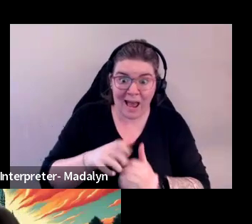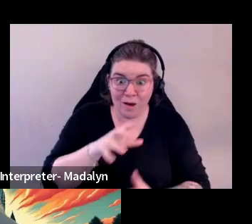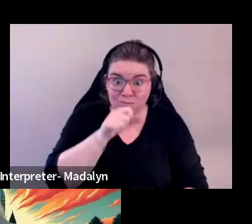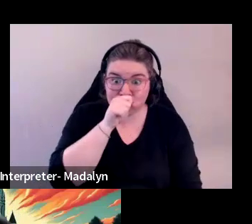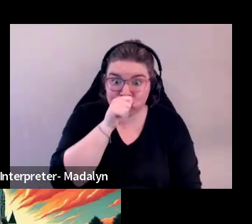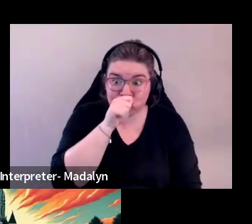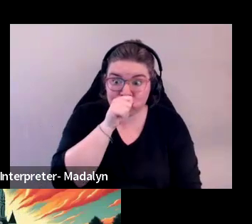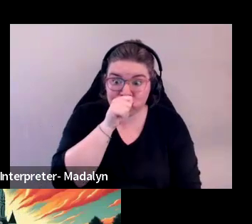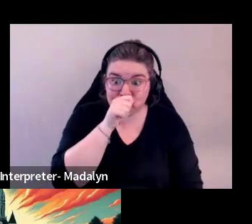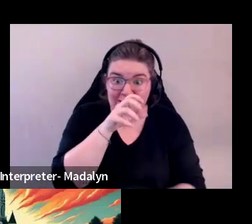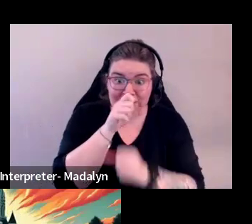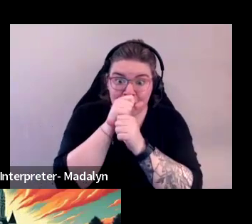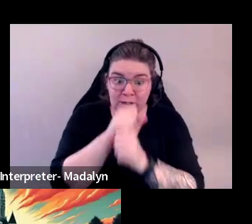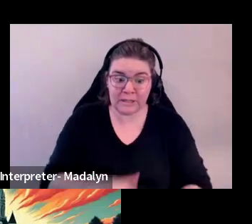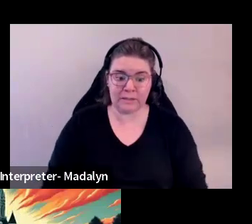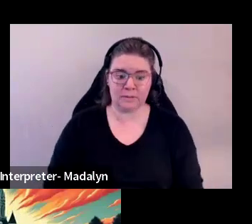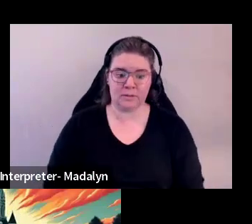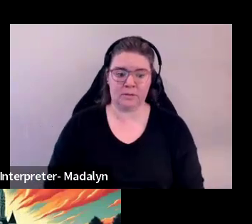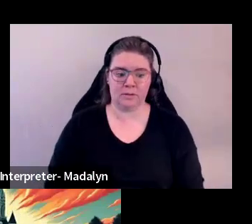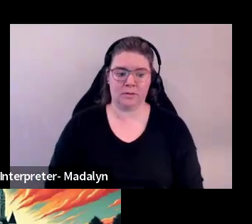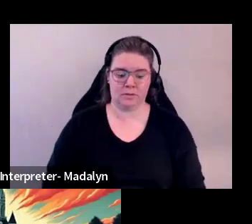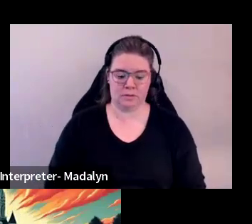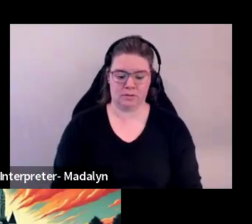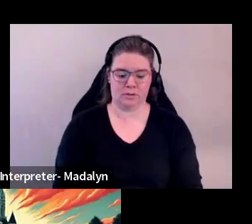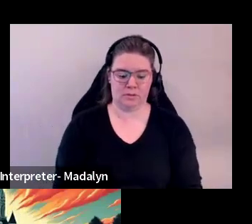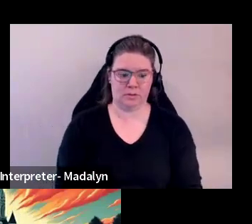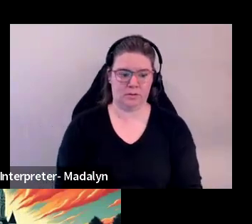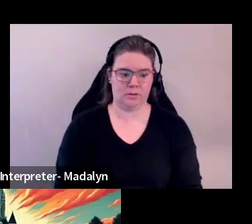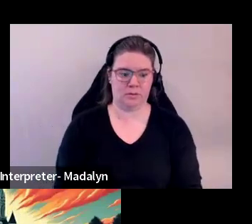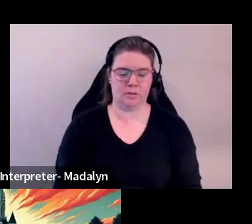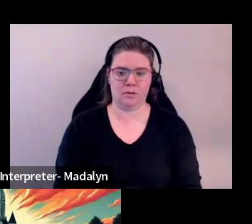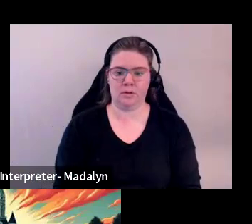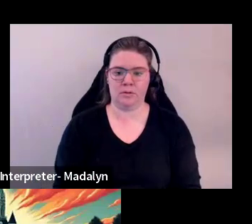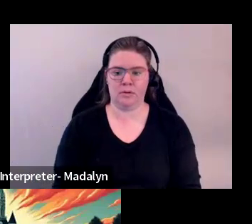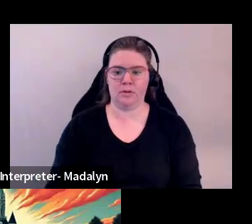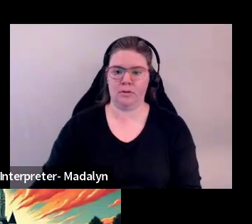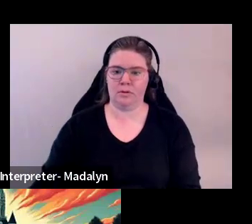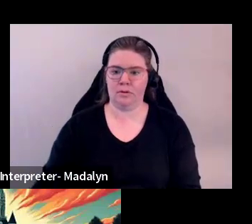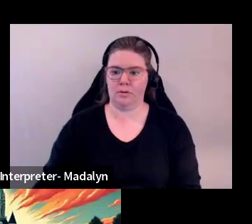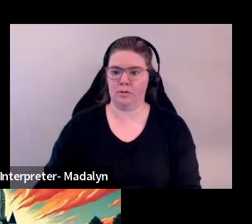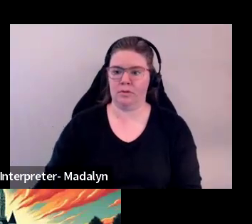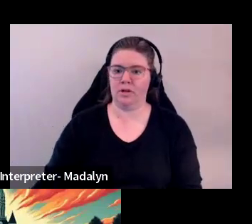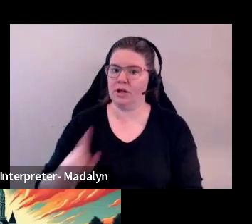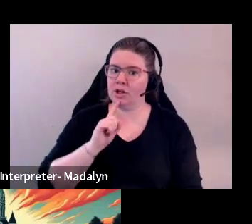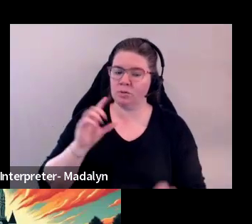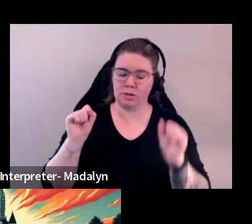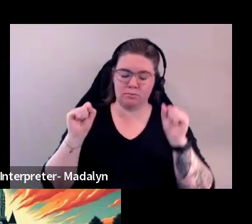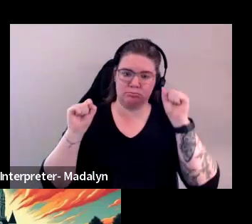Tom Olin: is is. Don Dew: It's really mind. Fine mind blowing, isn't it? I mean. Don Dew: yes, huge.